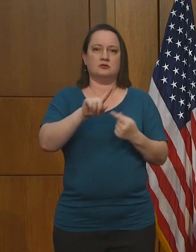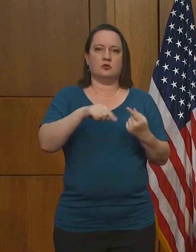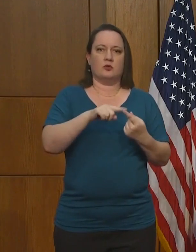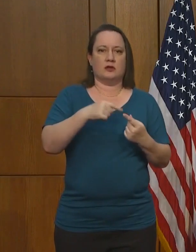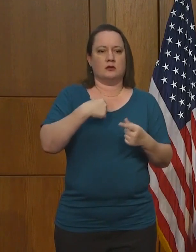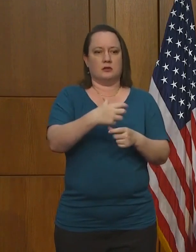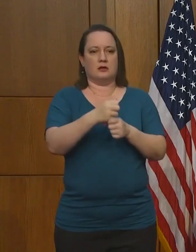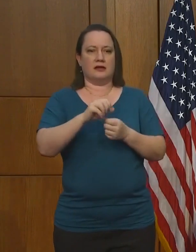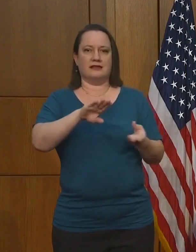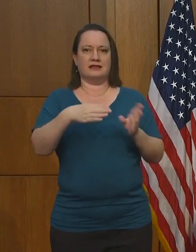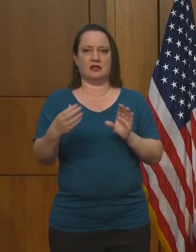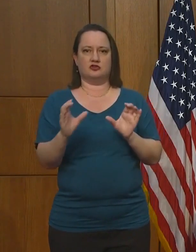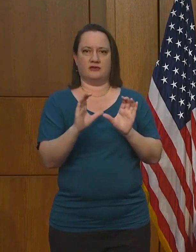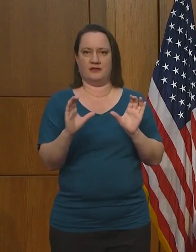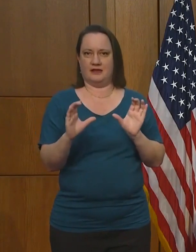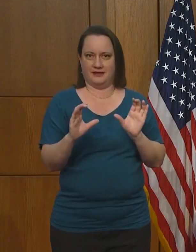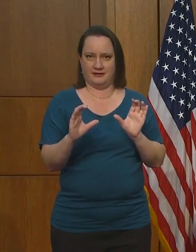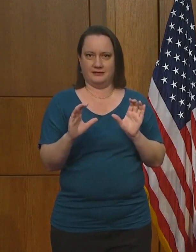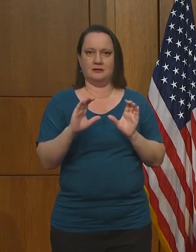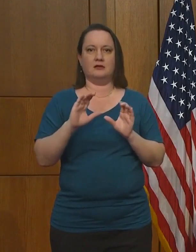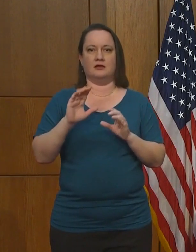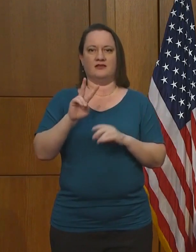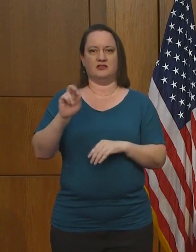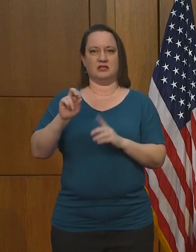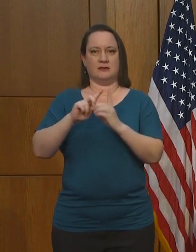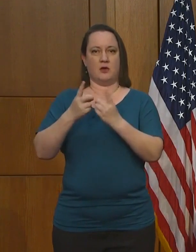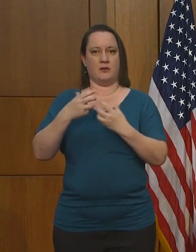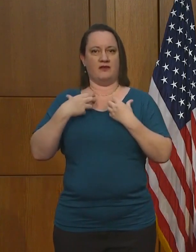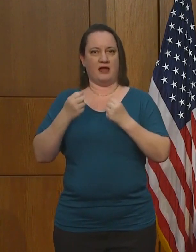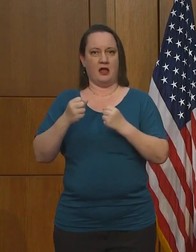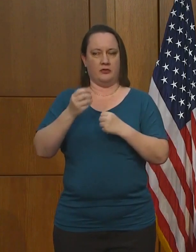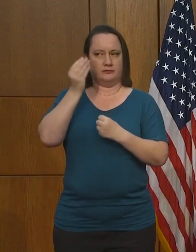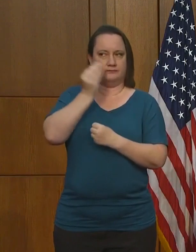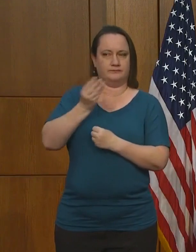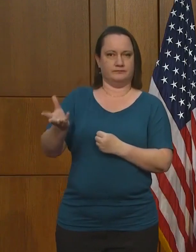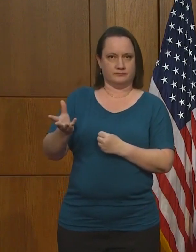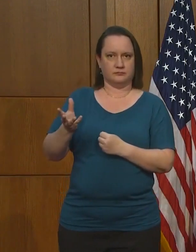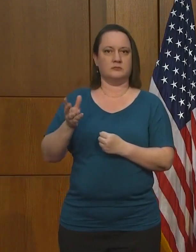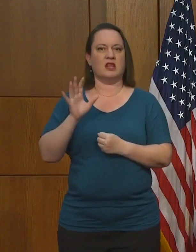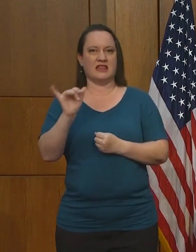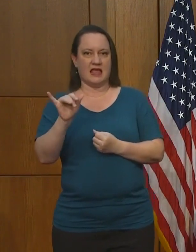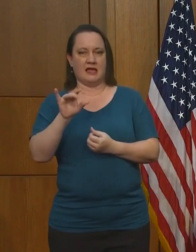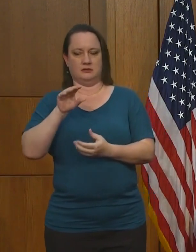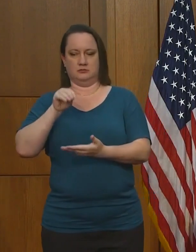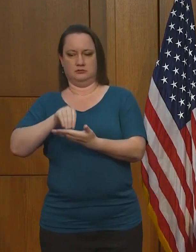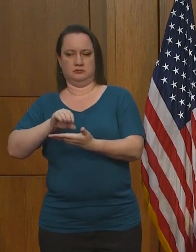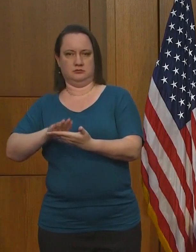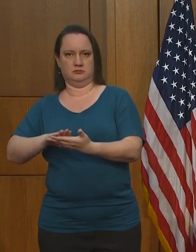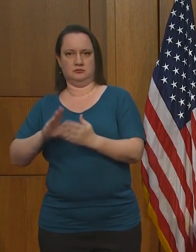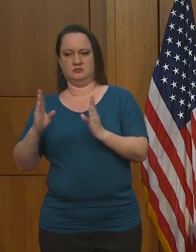IS SIGNED- AND WHEN THE VIRGINIA DEPARTMENT OF HEALTH